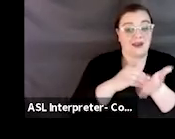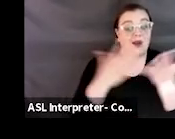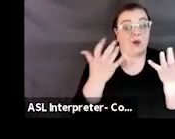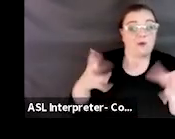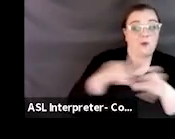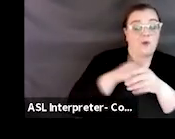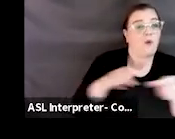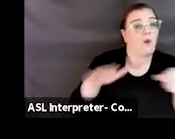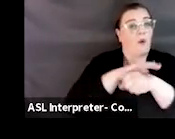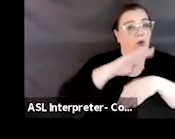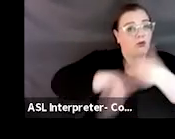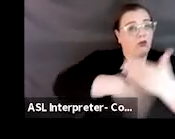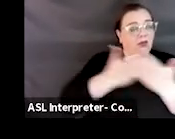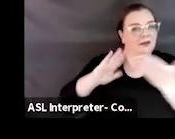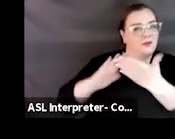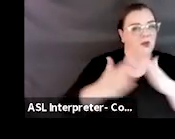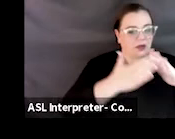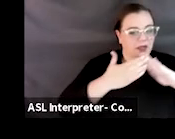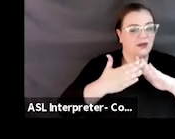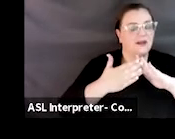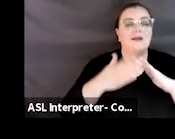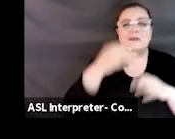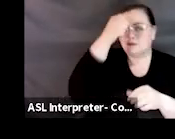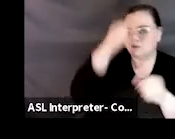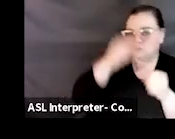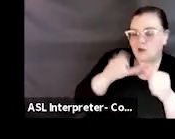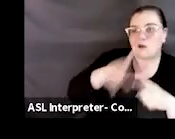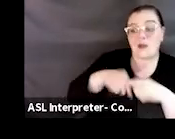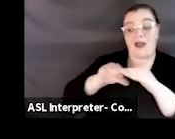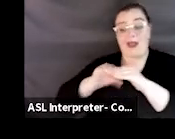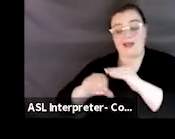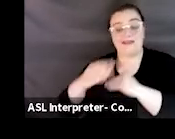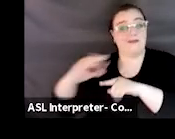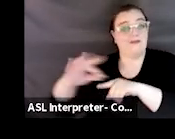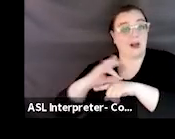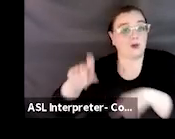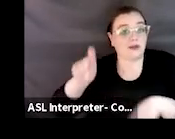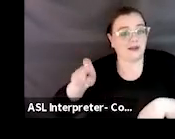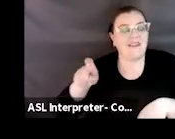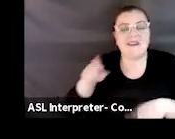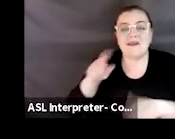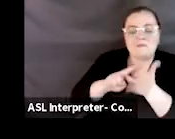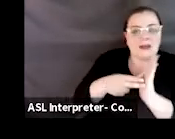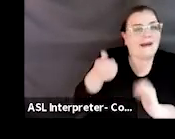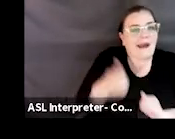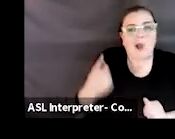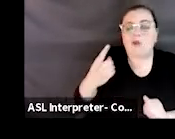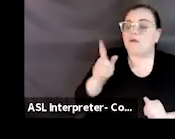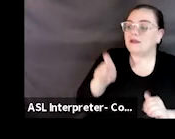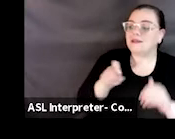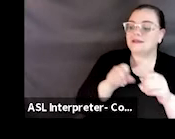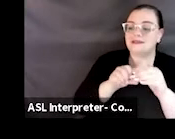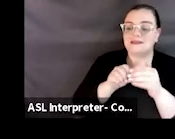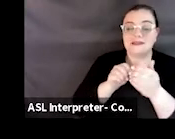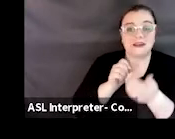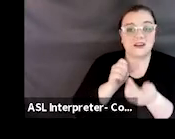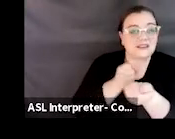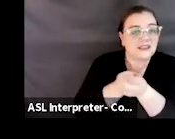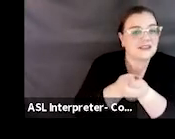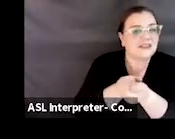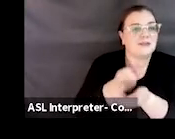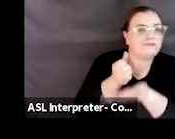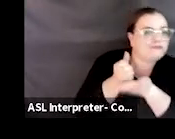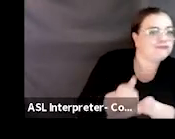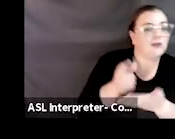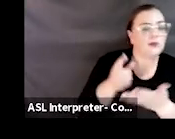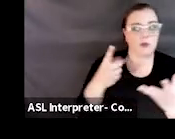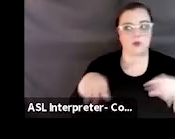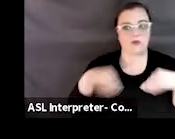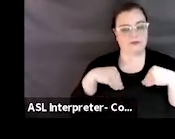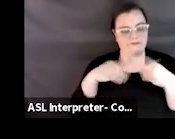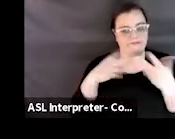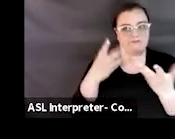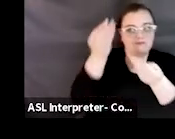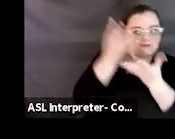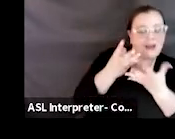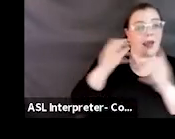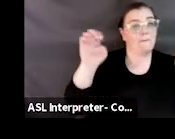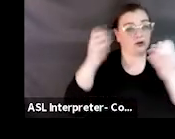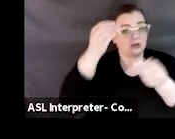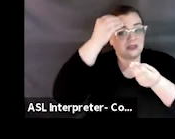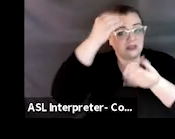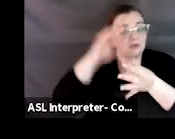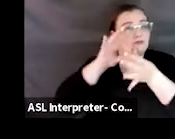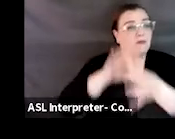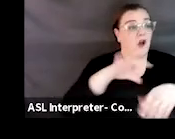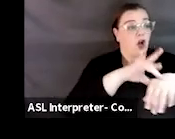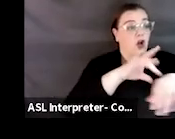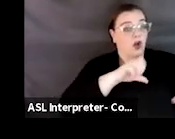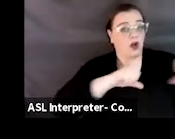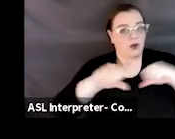Heidi Rosofsky: Year in terms of including the whole Community we're talking about and and when we talk about access and functional needs anyone who may need assistance to receive or act upon emergency information.